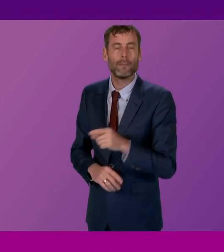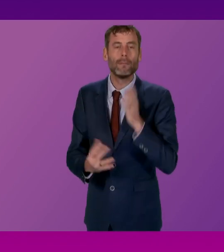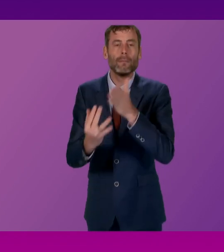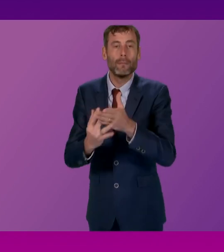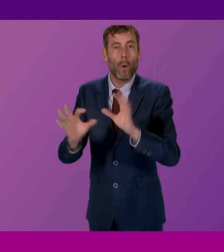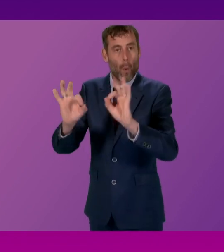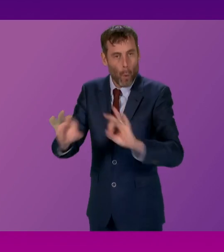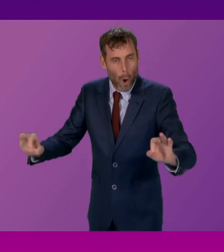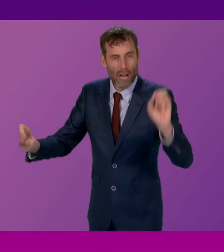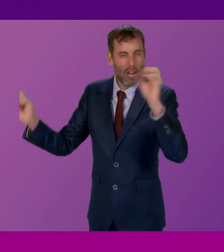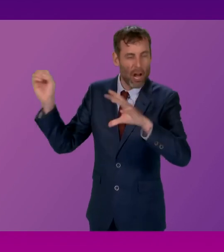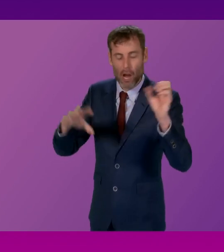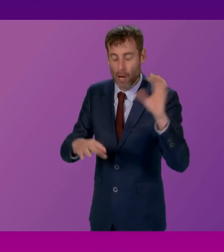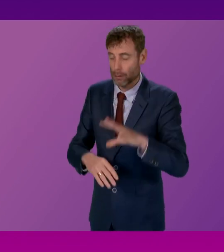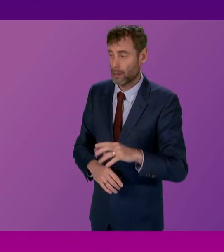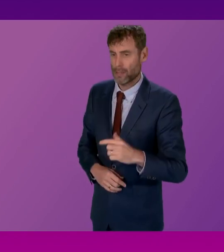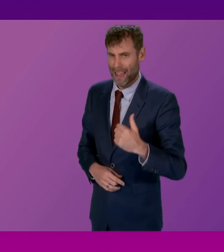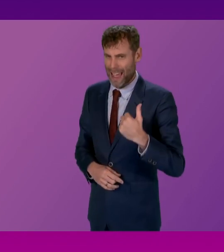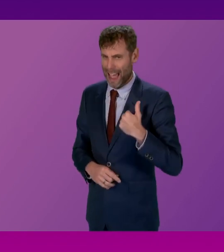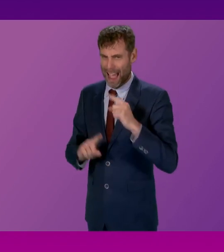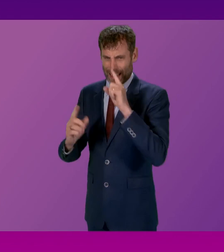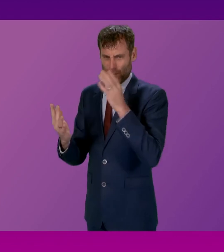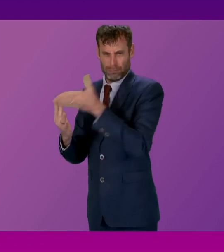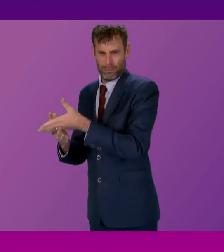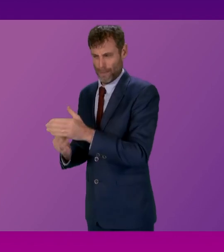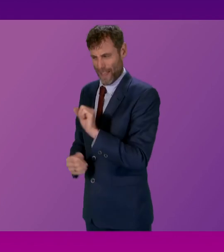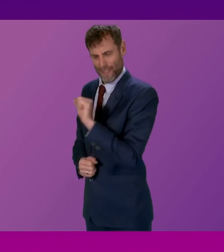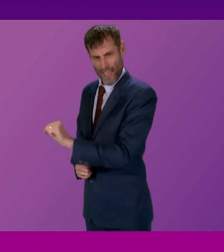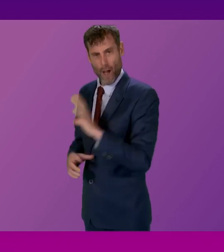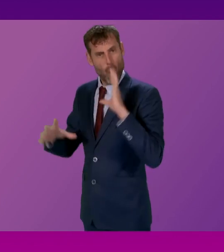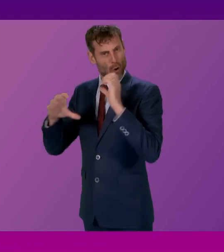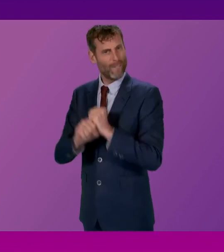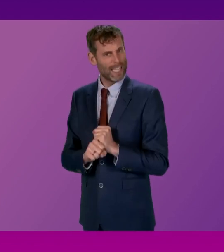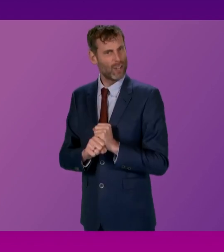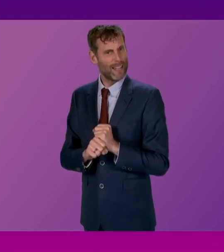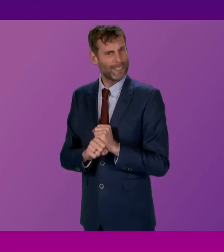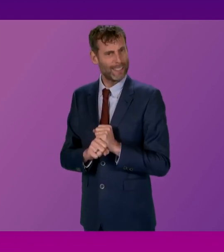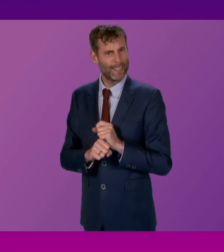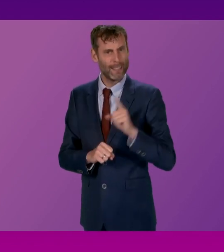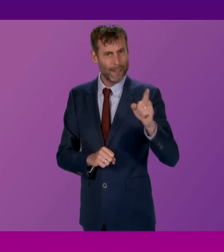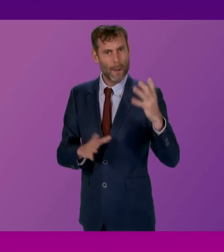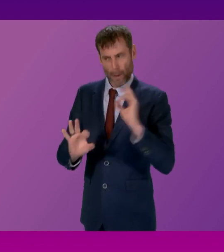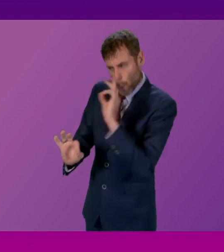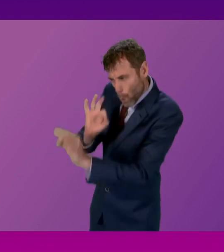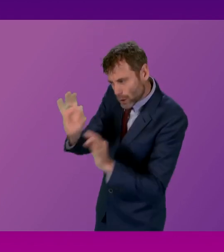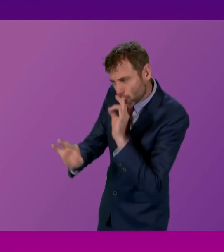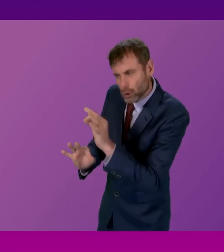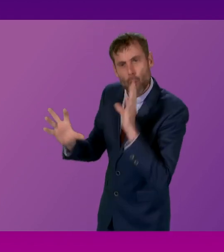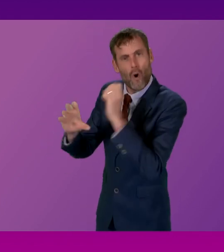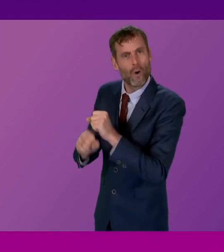That would, in my view, be a pretty serious breach of the confidentiality of the inquiry.